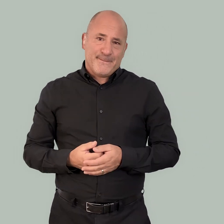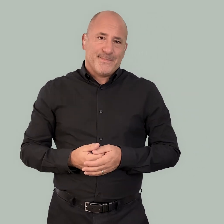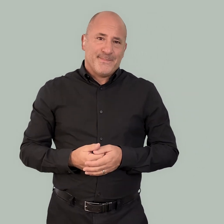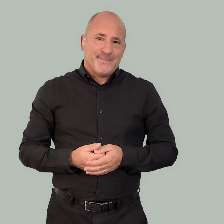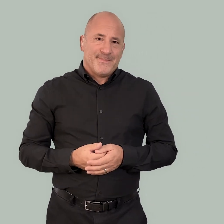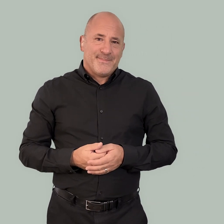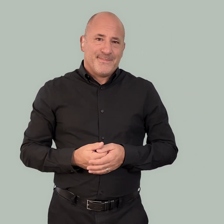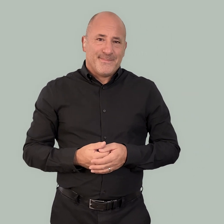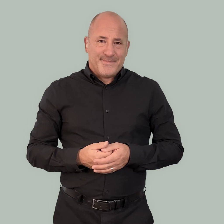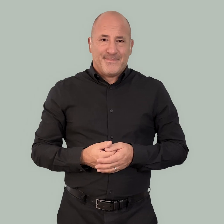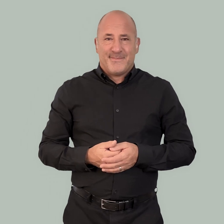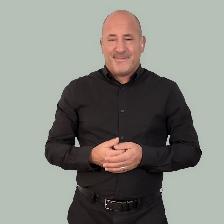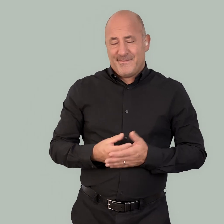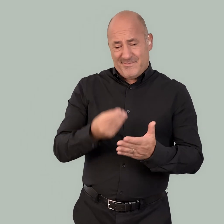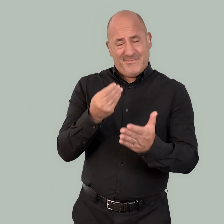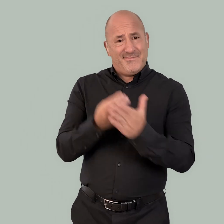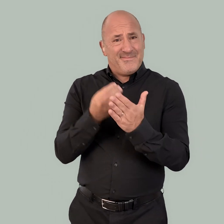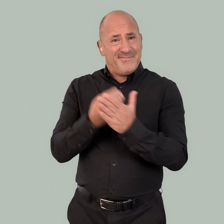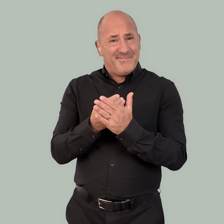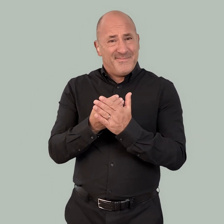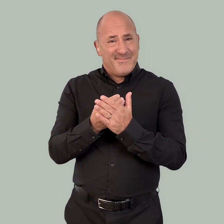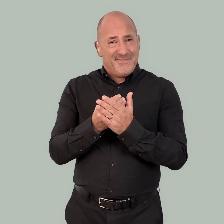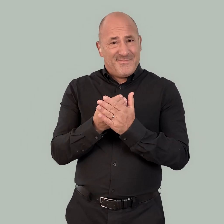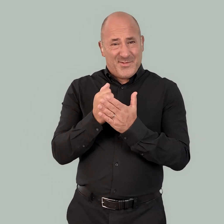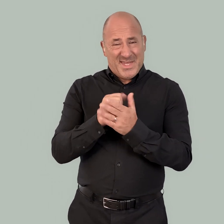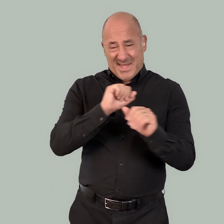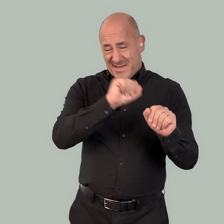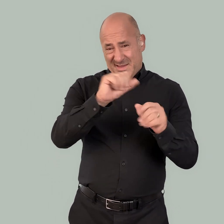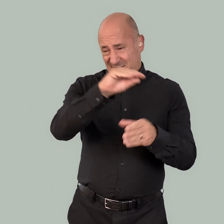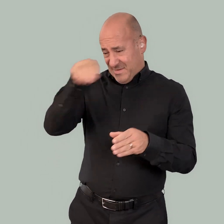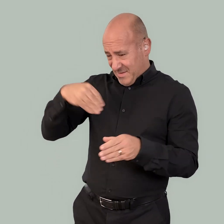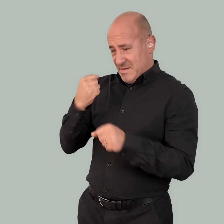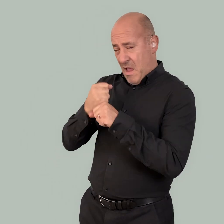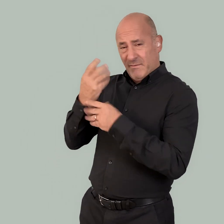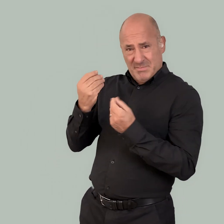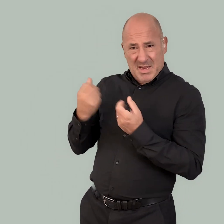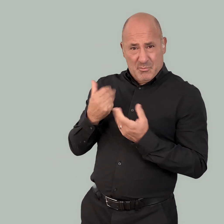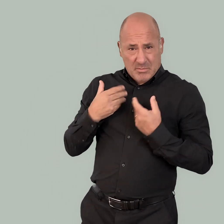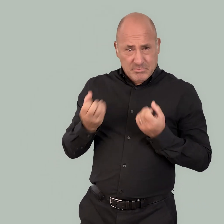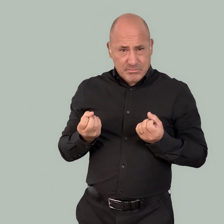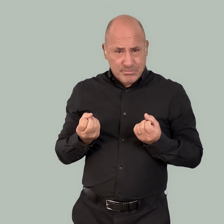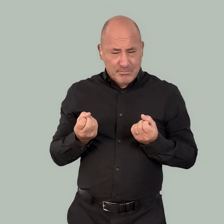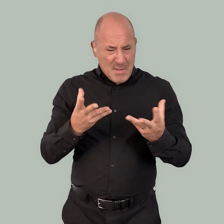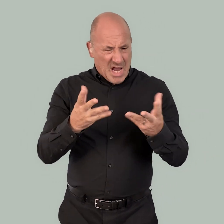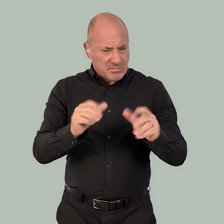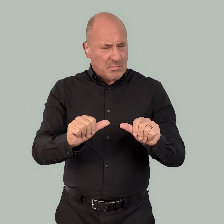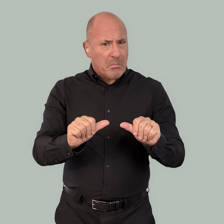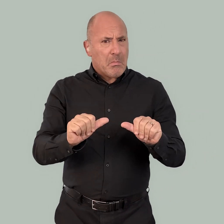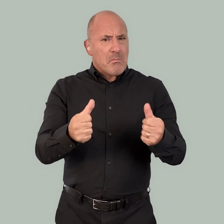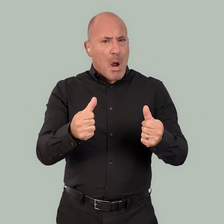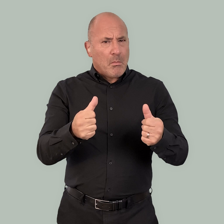We want to ensure public money is spent as effectively as possible